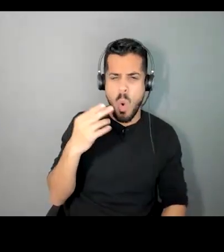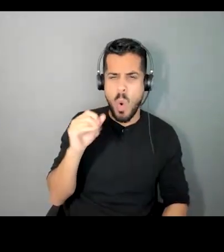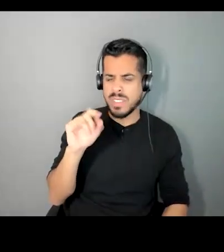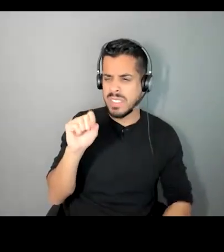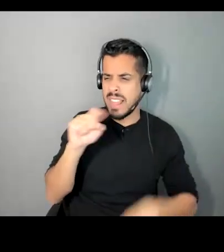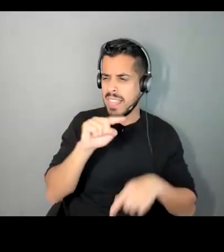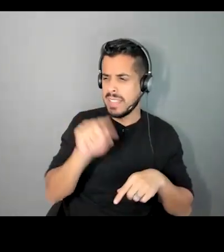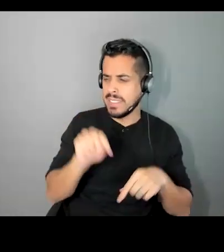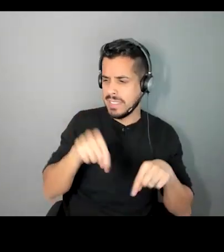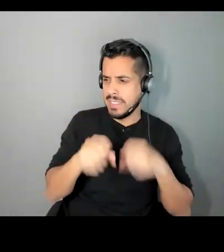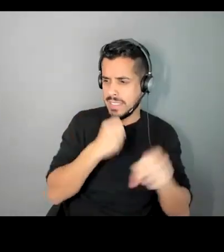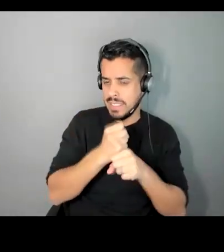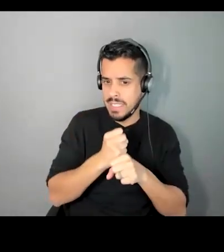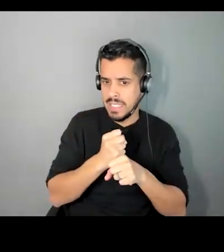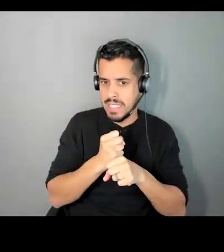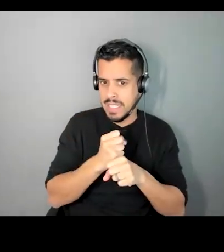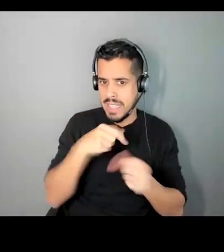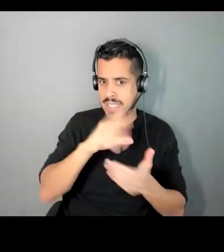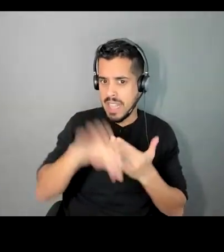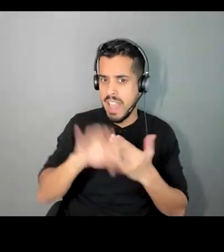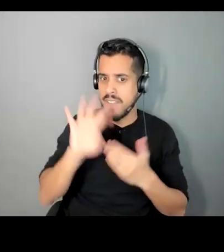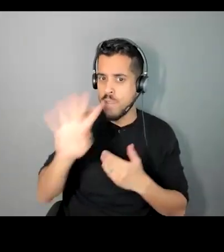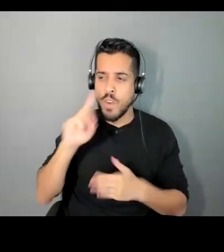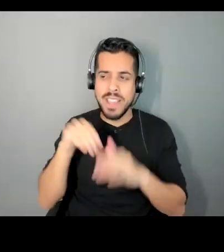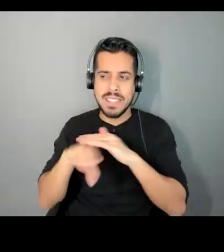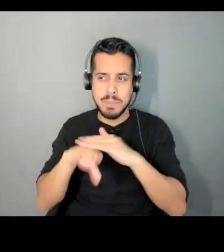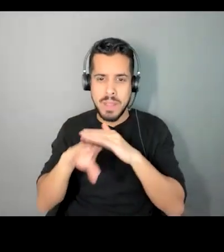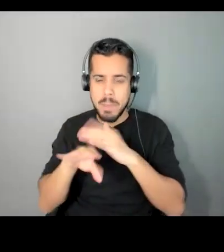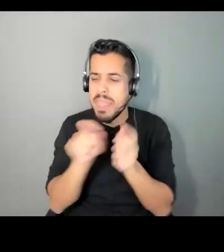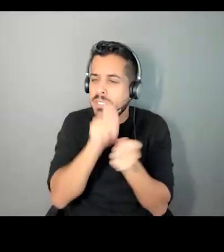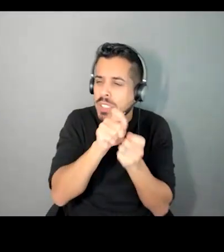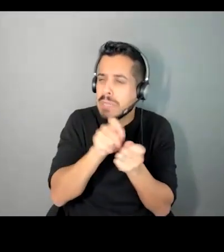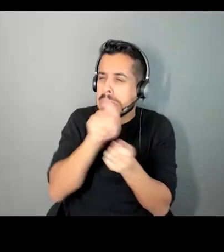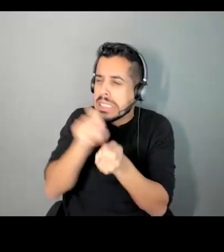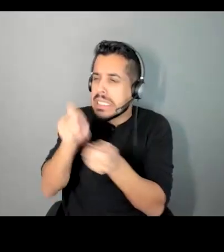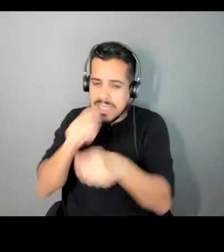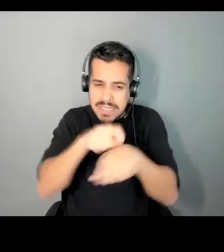and we have four for the digital accessibility. But there are very specific time slots, you know, in the day.